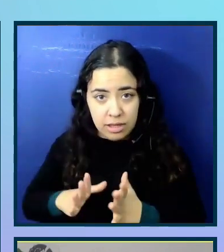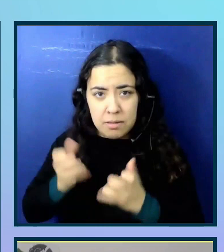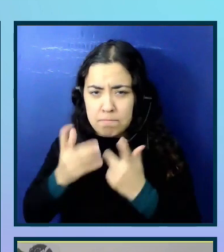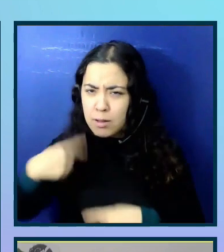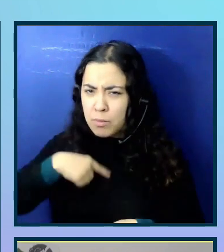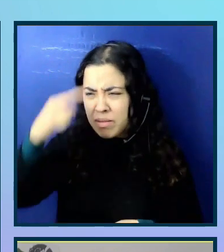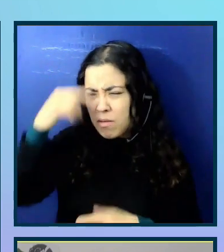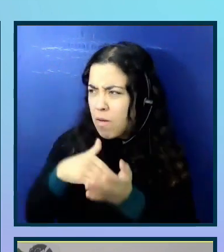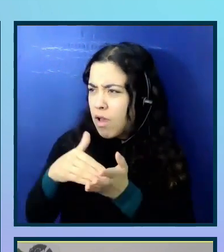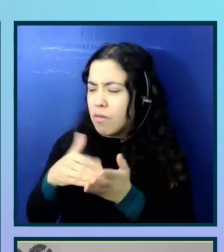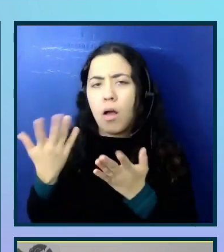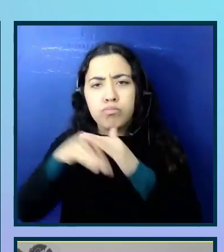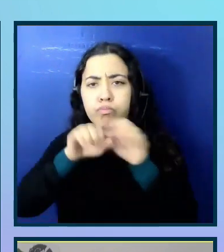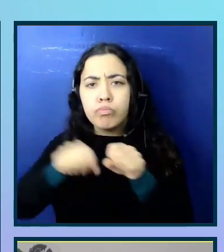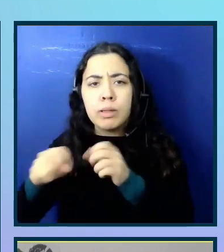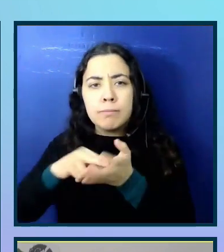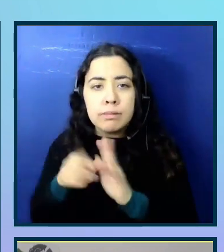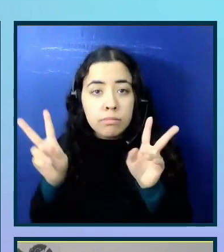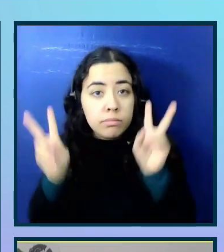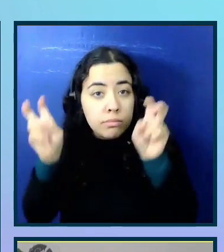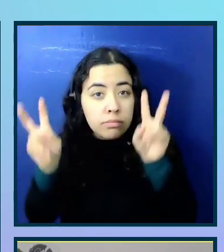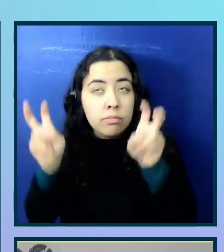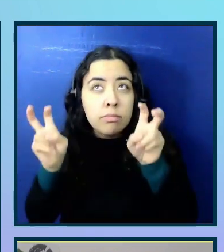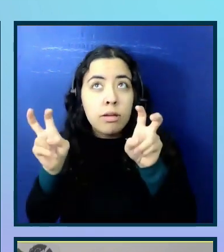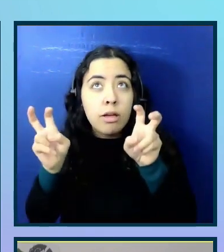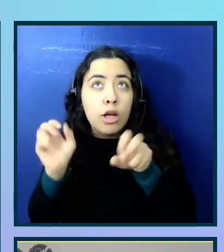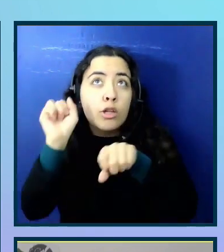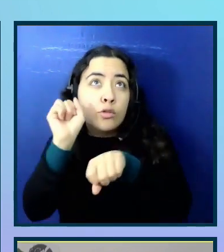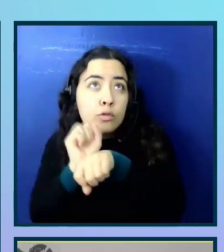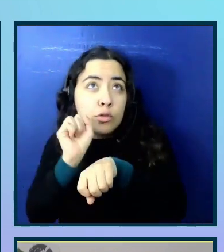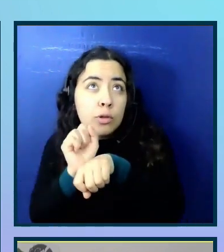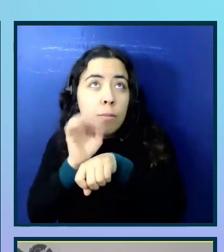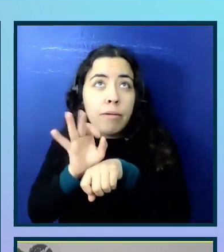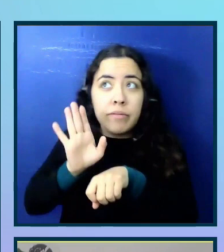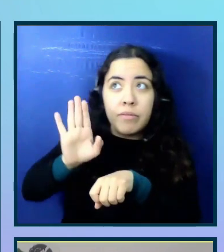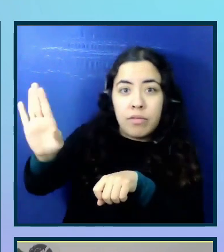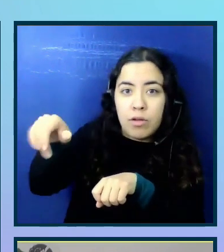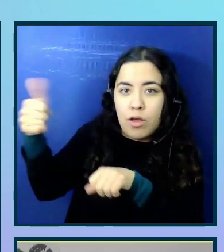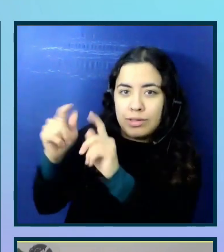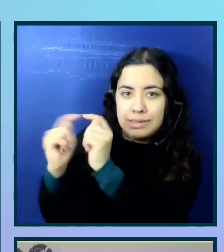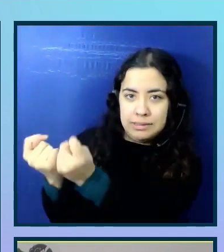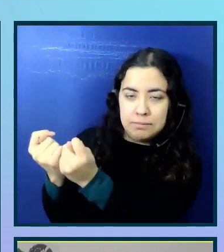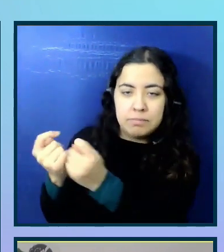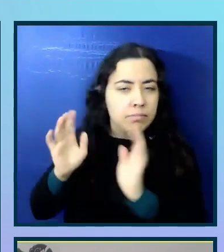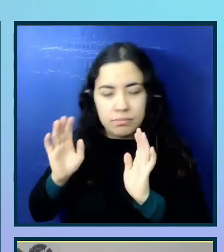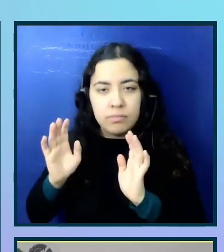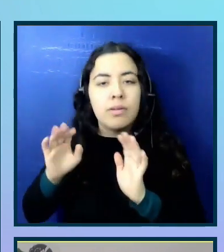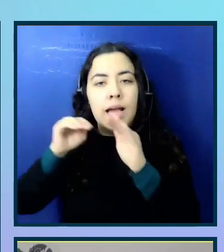accessibility is "the job of the dev team." So accessibility became kind of an after thought